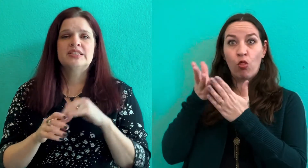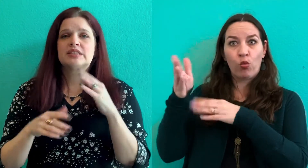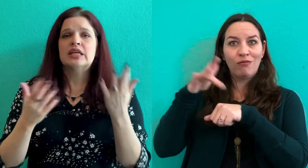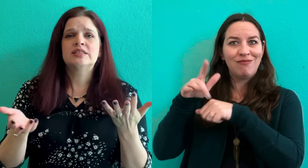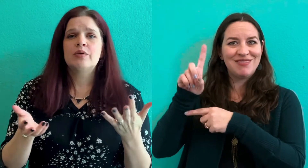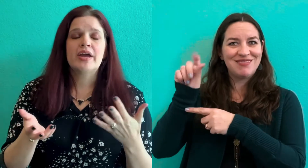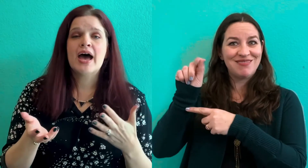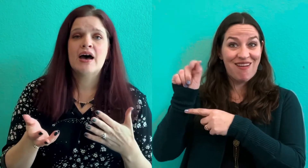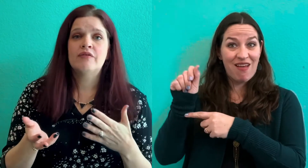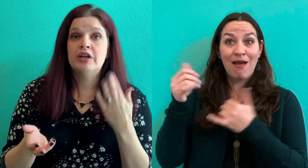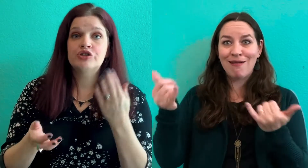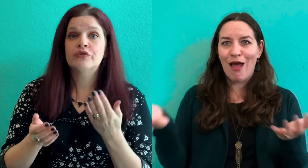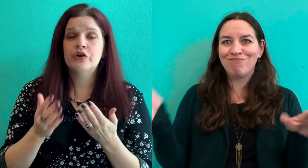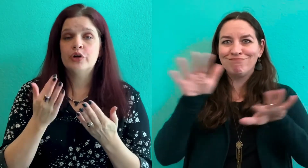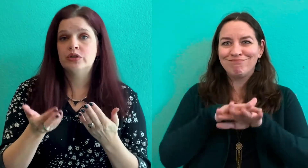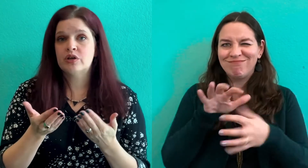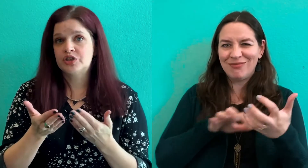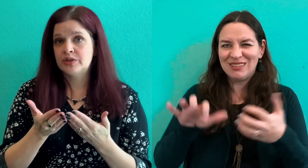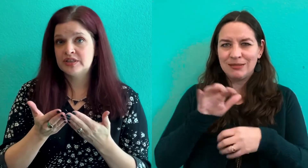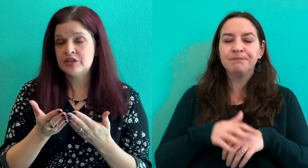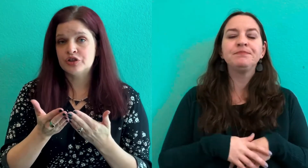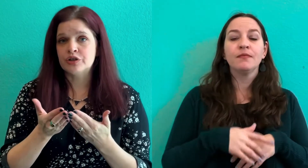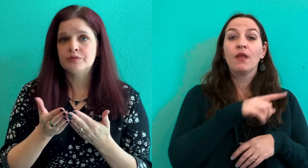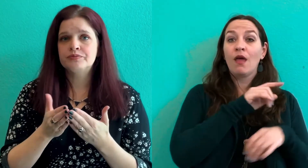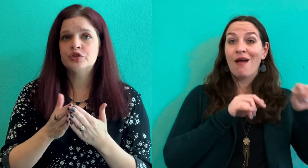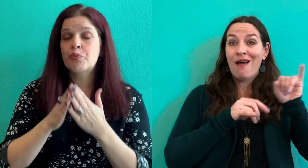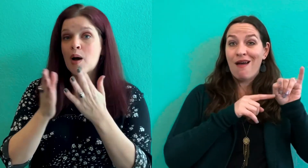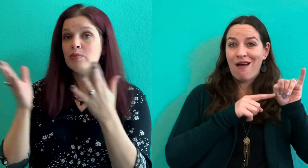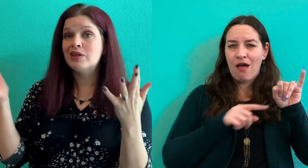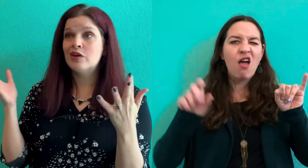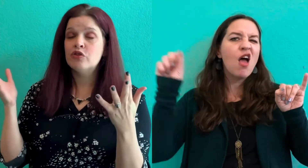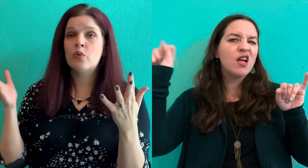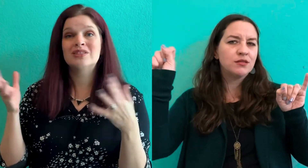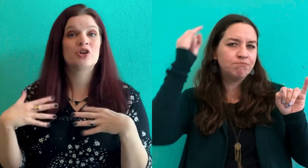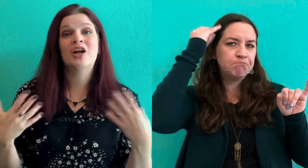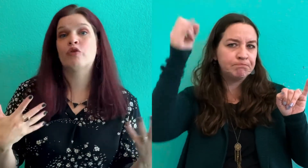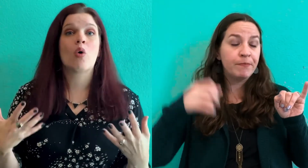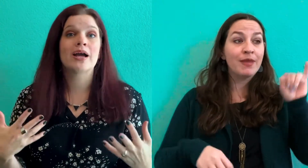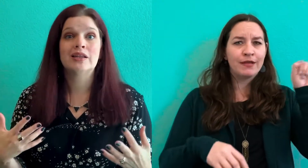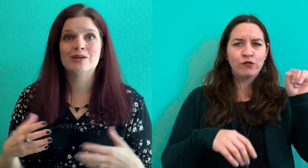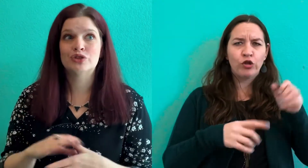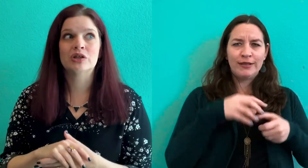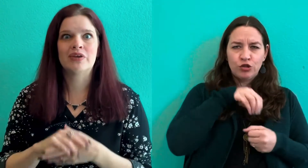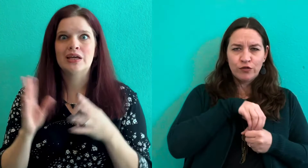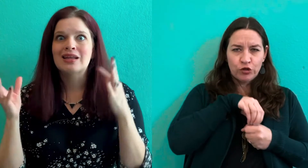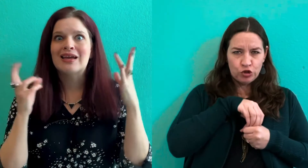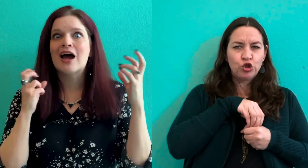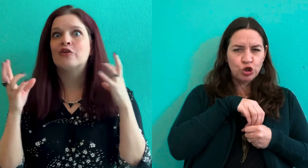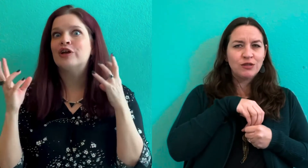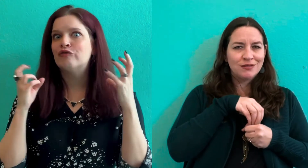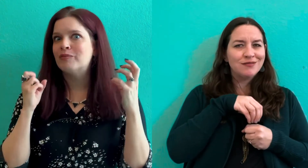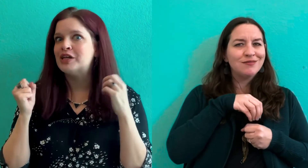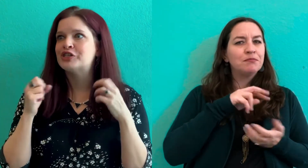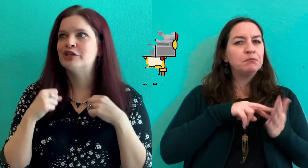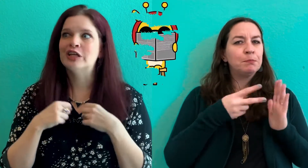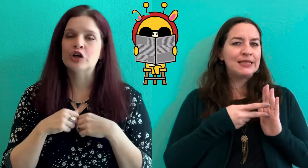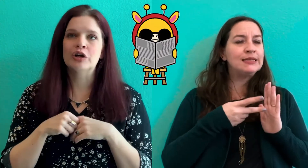Let's say we have an introvert who is also a sensor. So probably they're the ones that are kind of quietly observing, gathering information in there